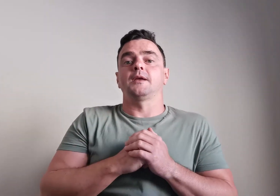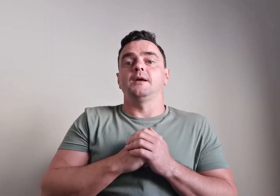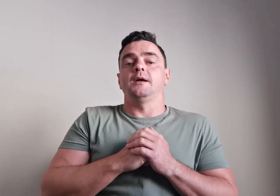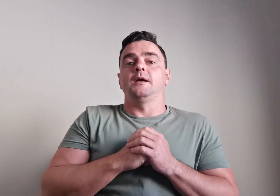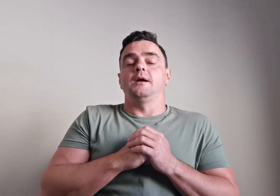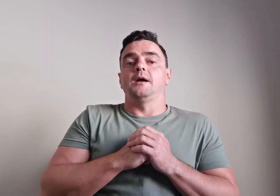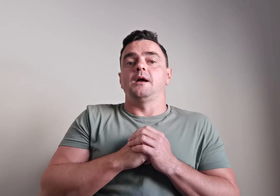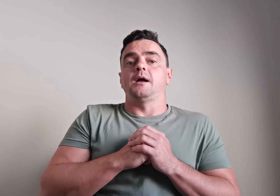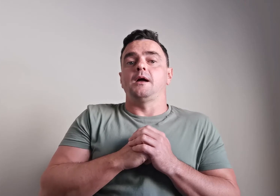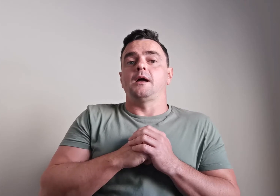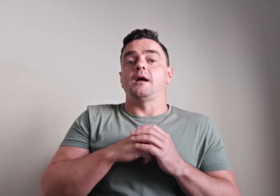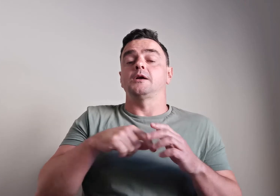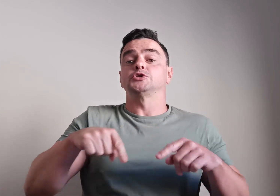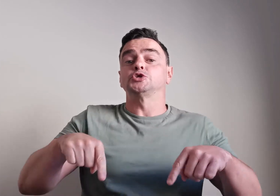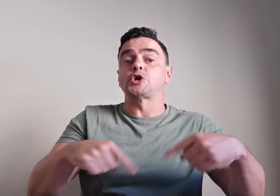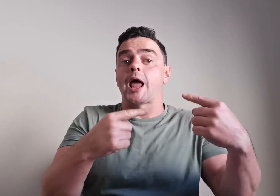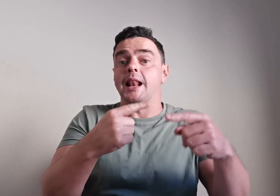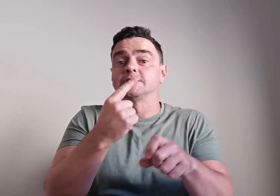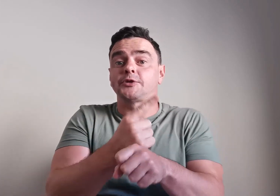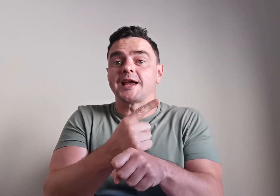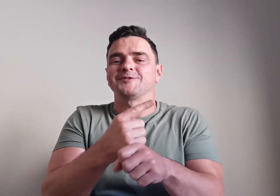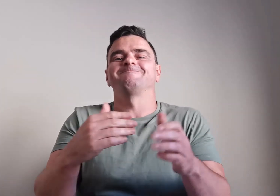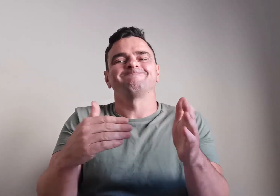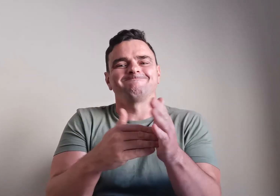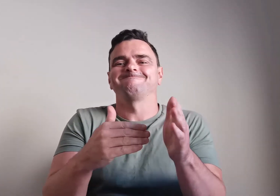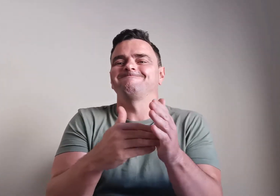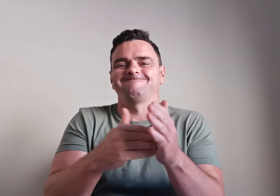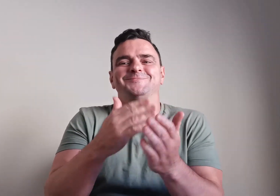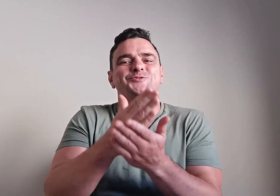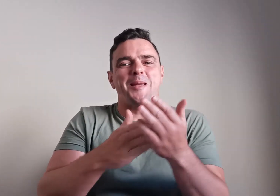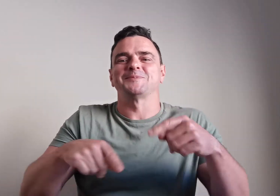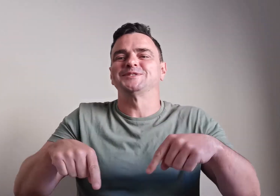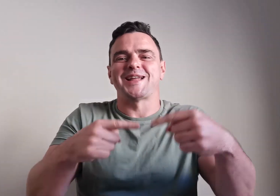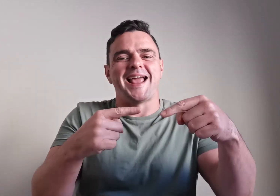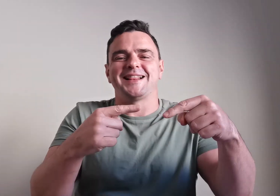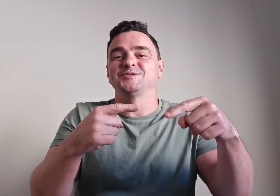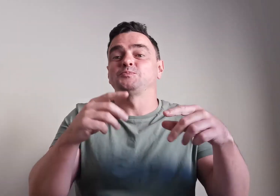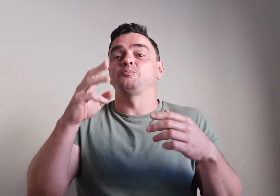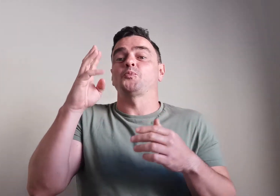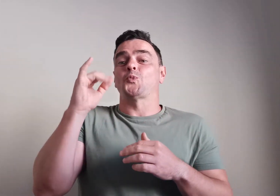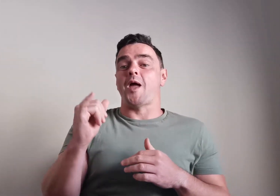right contexts. However, there will still be challenges. Newly